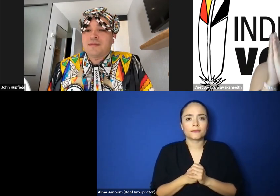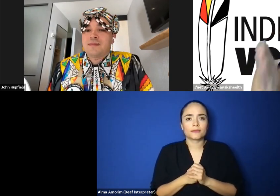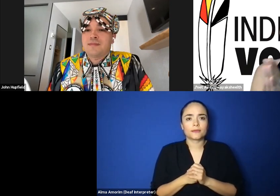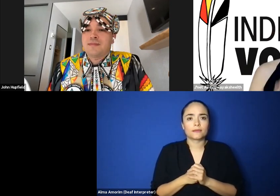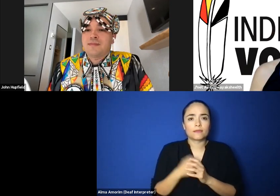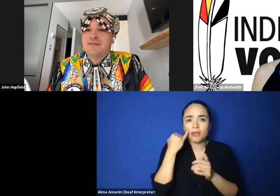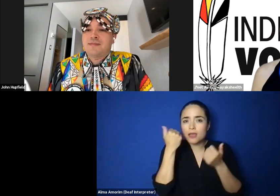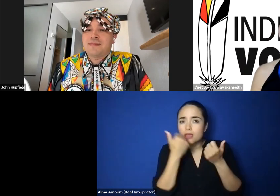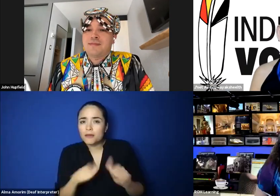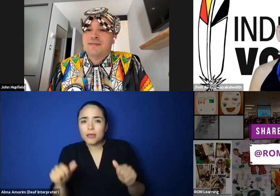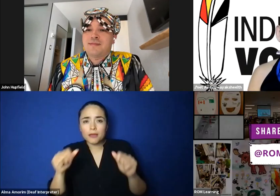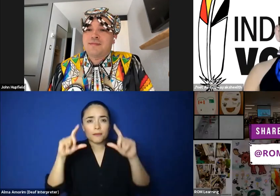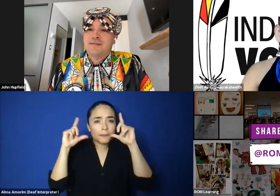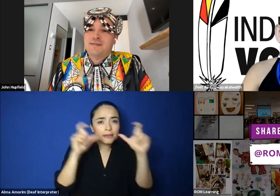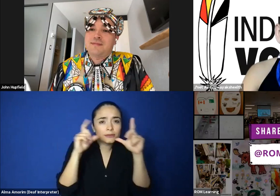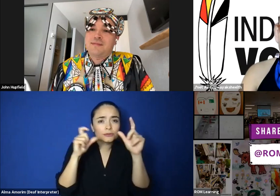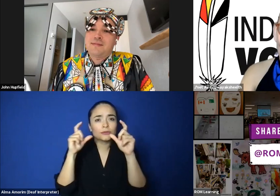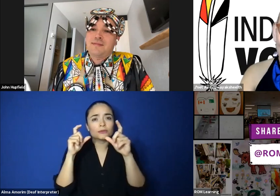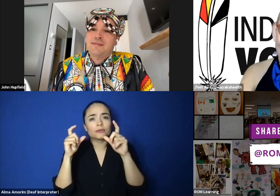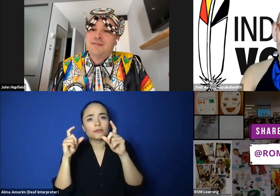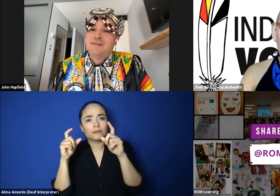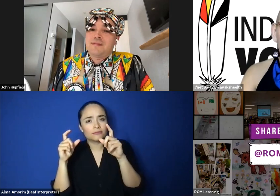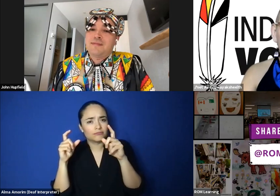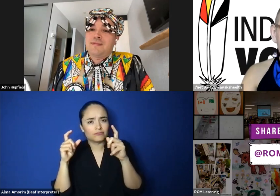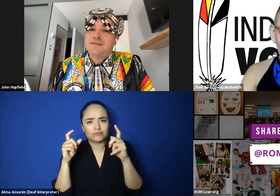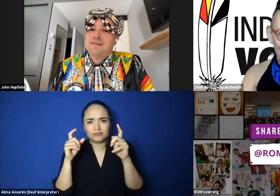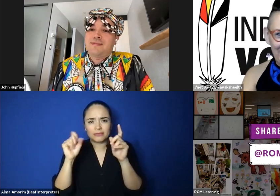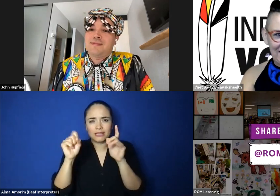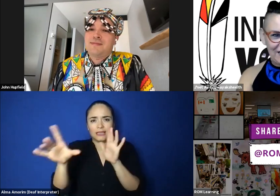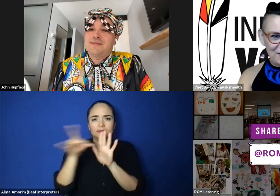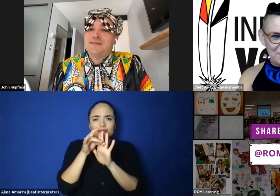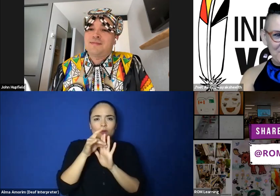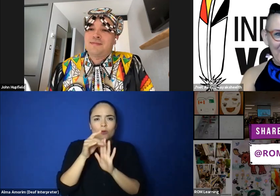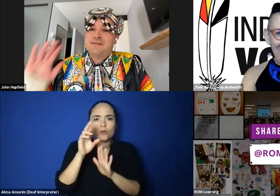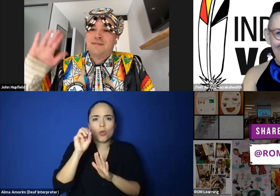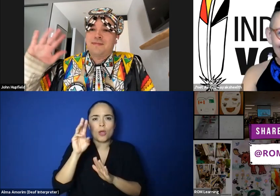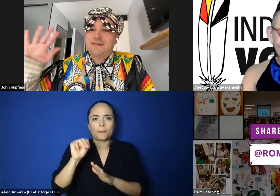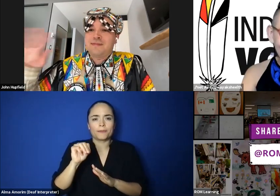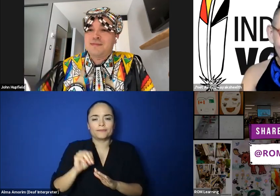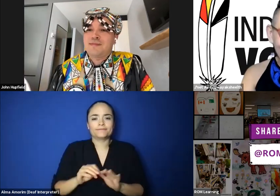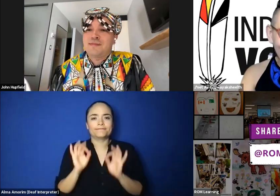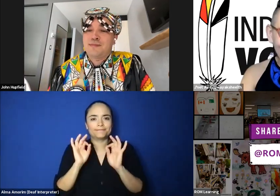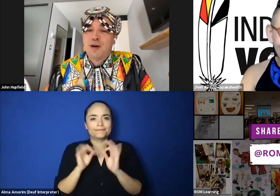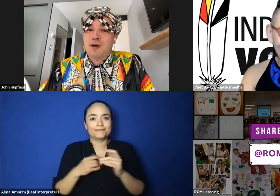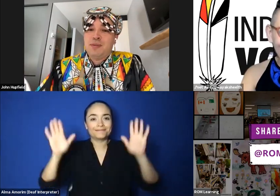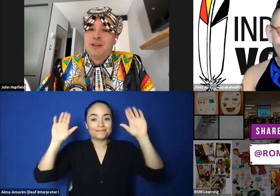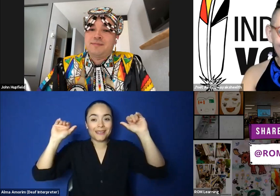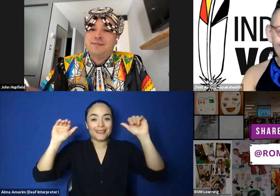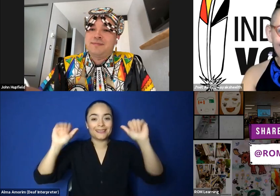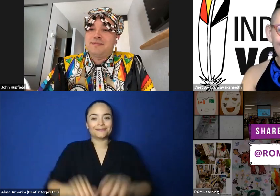Happy National Indigenous Day. Have the change of season you most need, everybody. Bye-bye! Baamaapii.